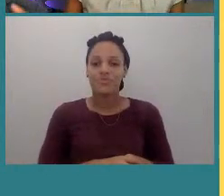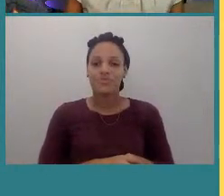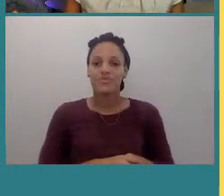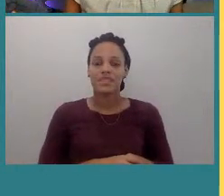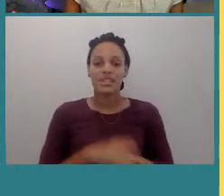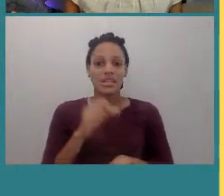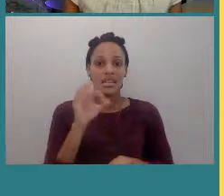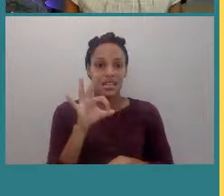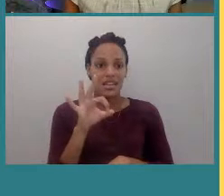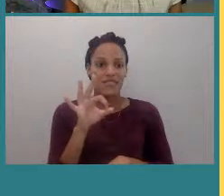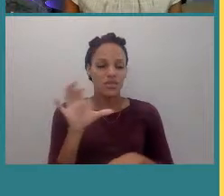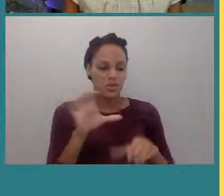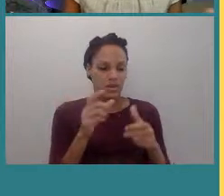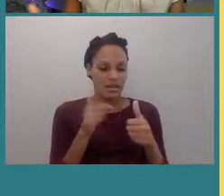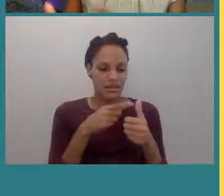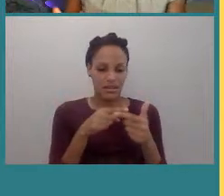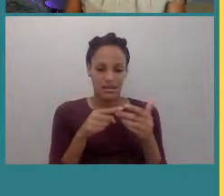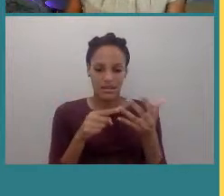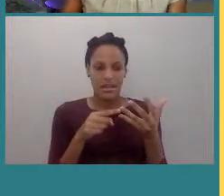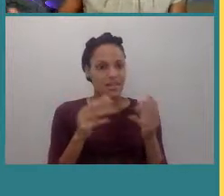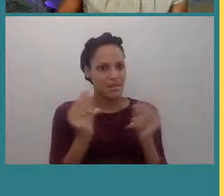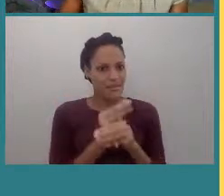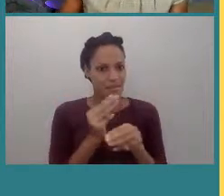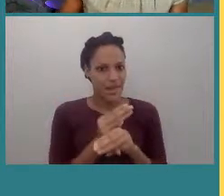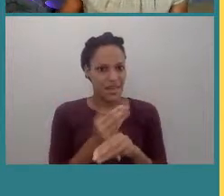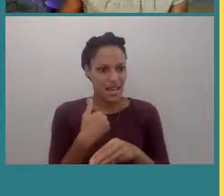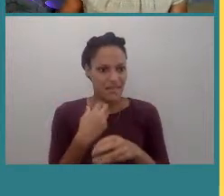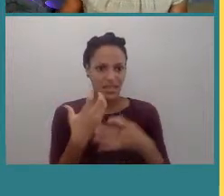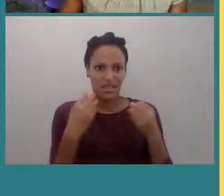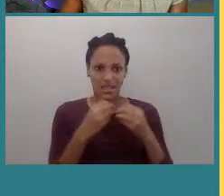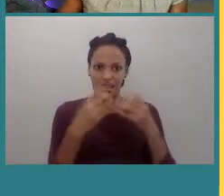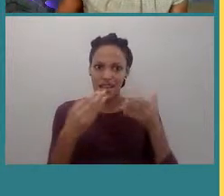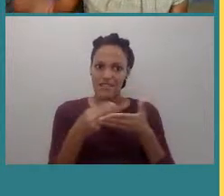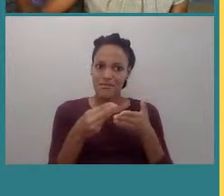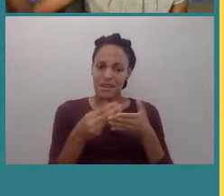You have to ask. Some of these places seem to be Black-owned and they are not.